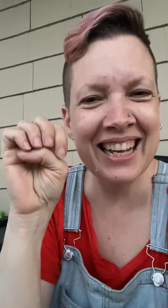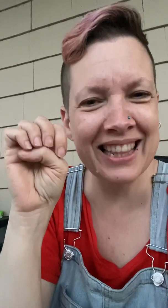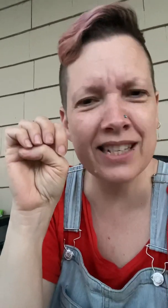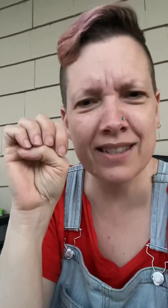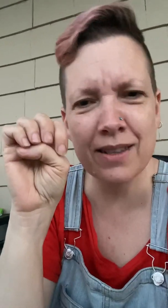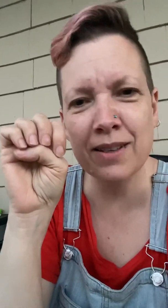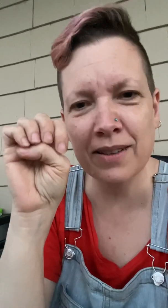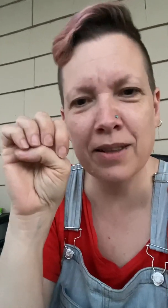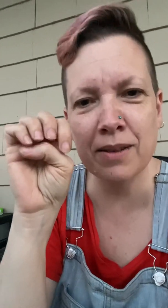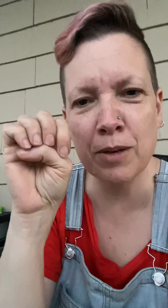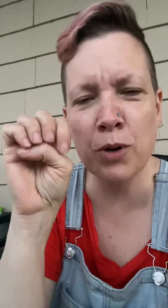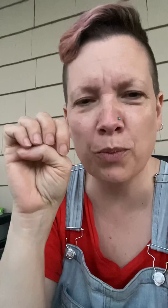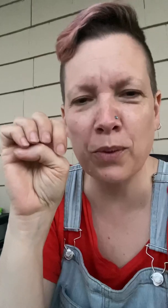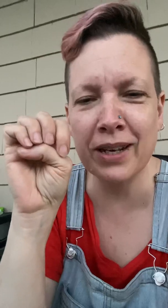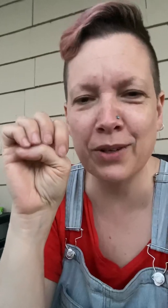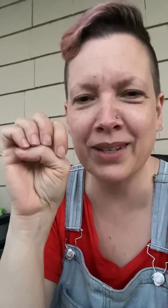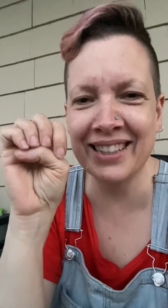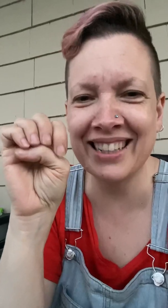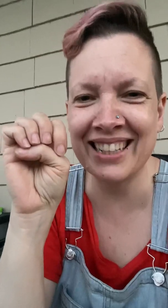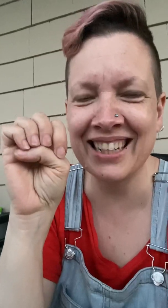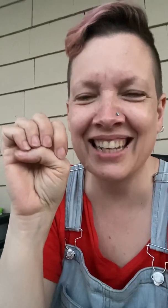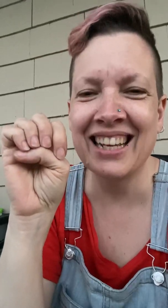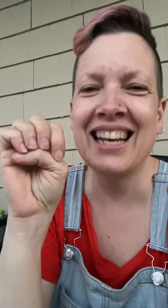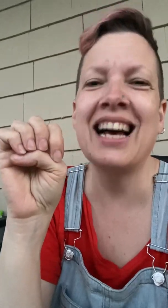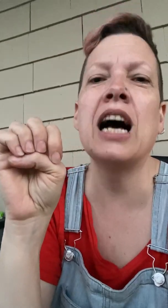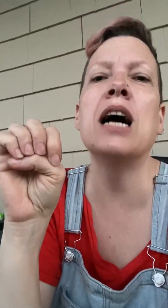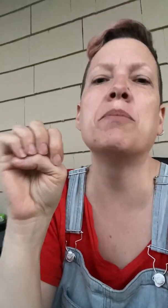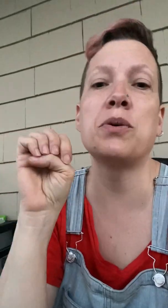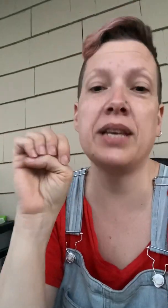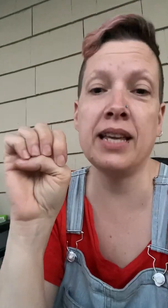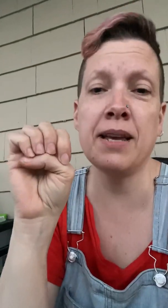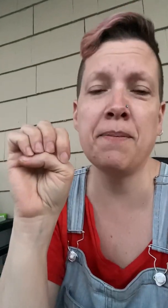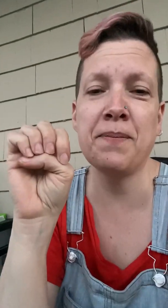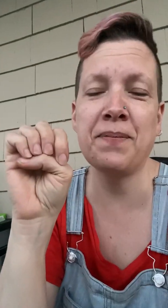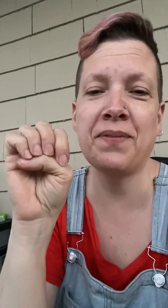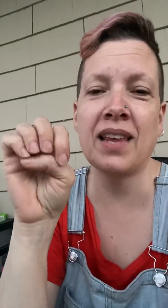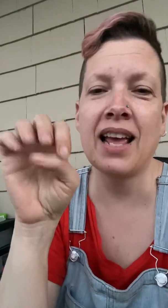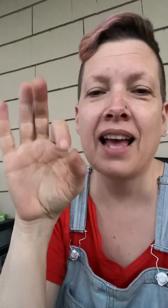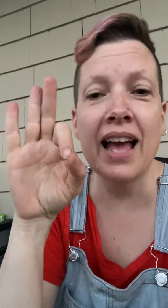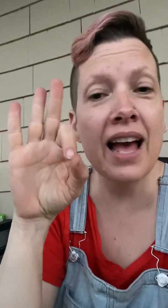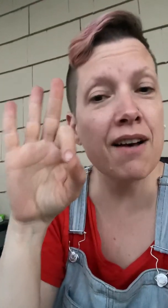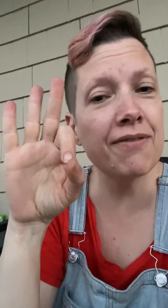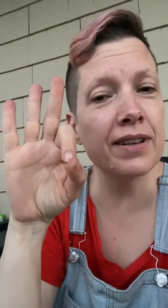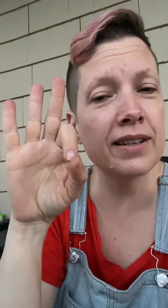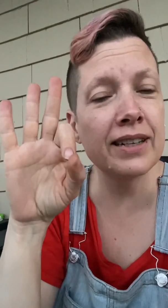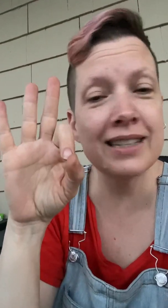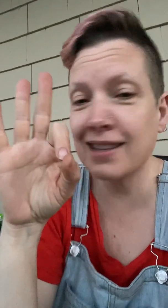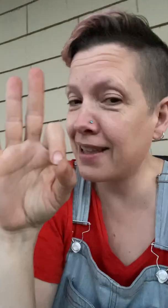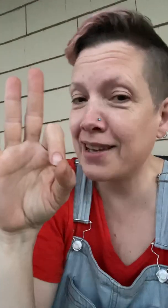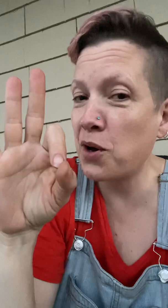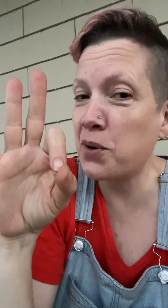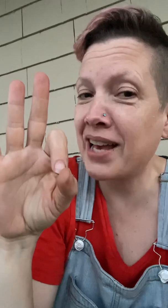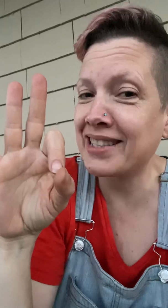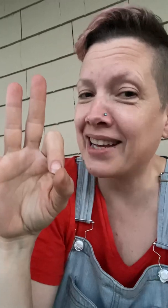This is the appropriate way to do it. So E. F is like the "ok" sign.